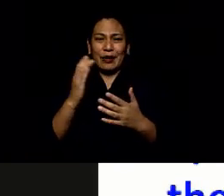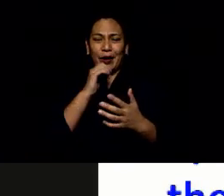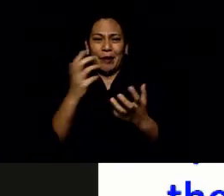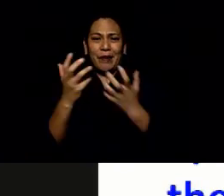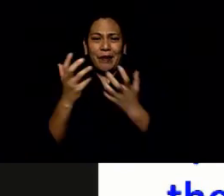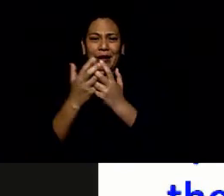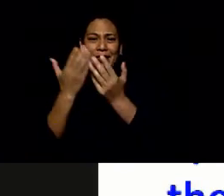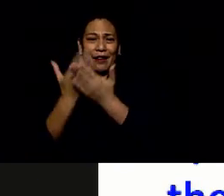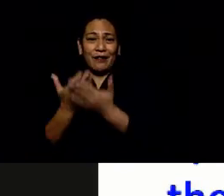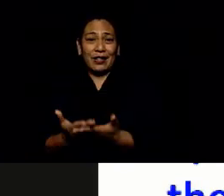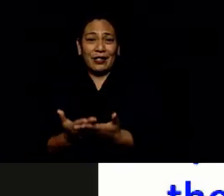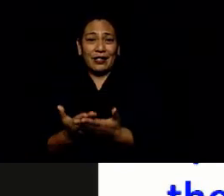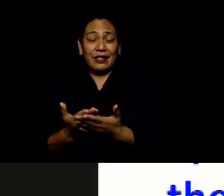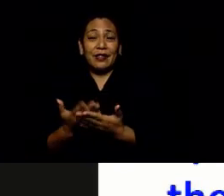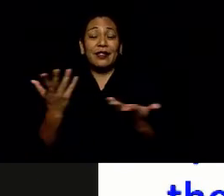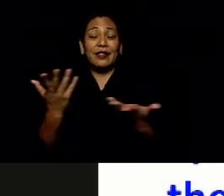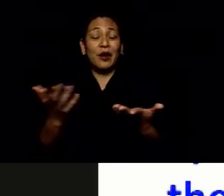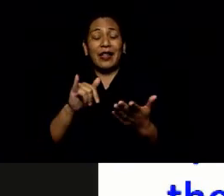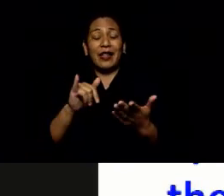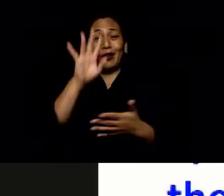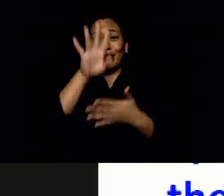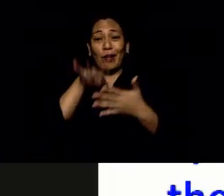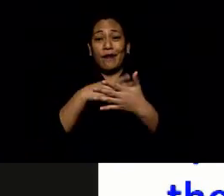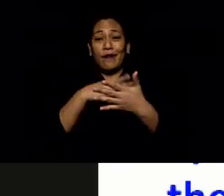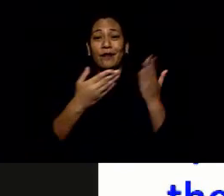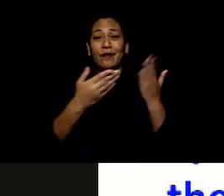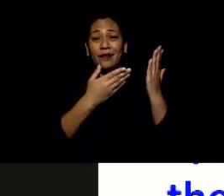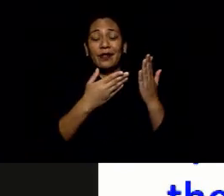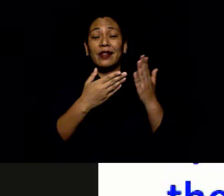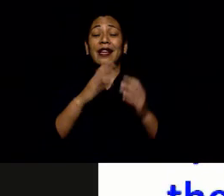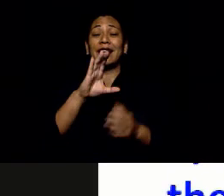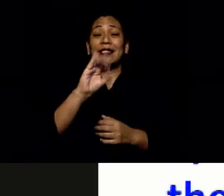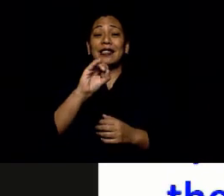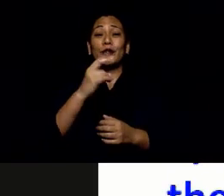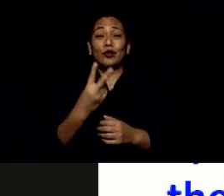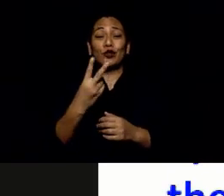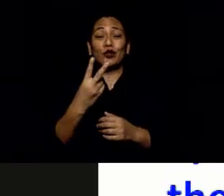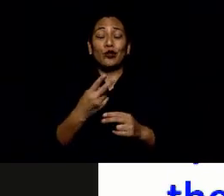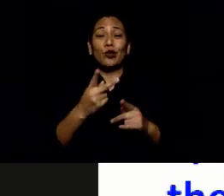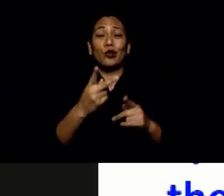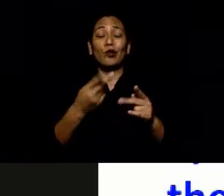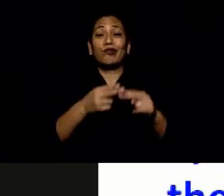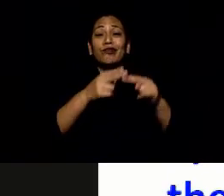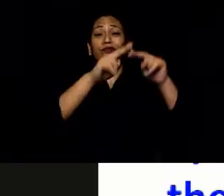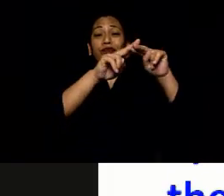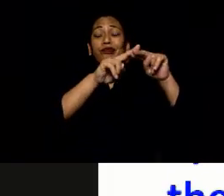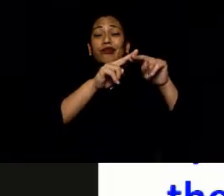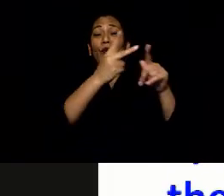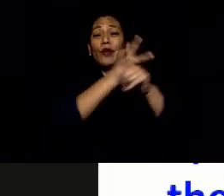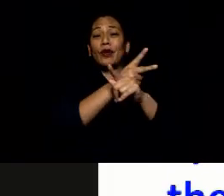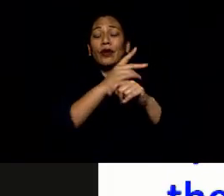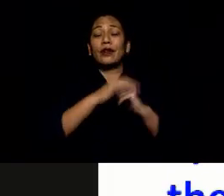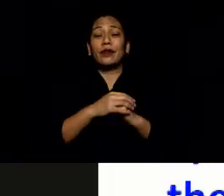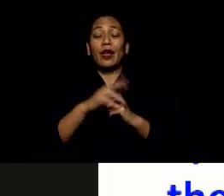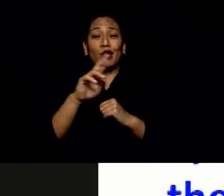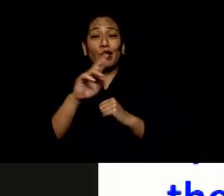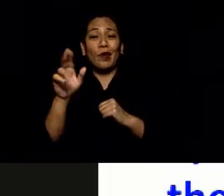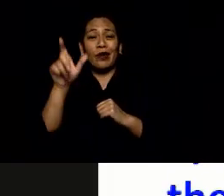graph on one side is increasing CO2 emissions and on the right is increasing wealth. And these are log scales.